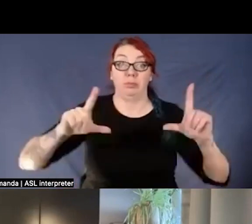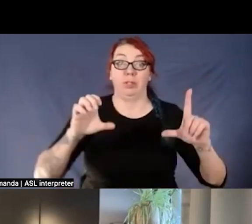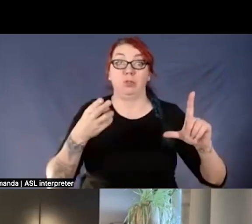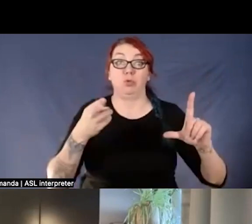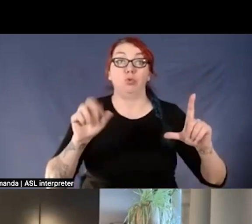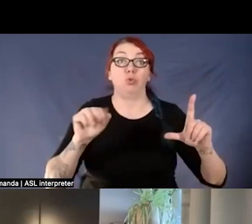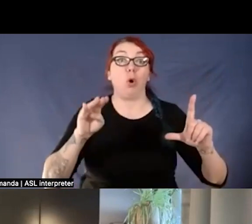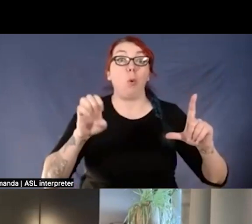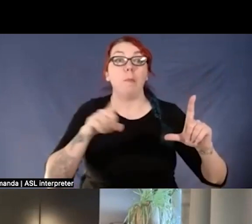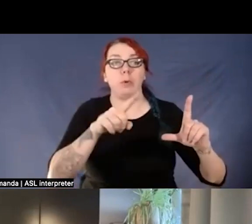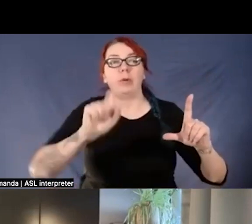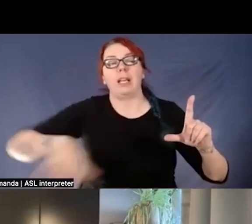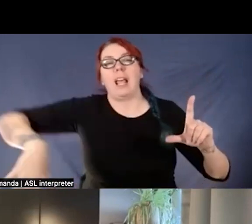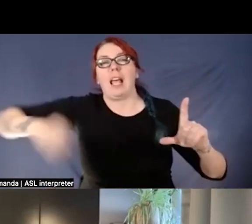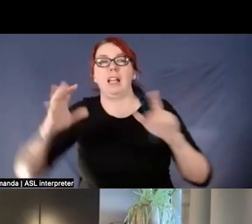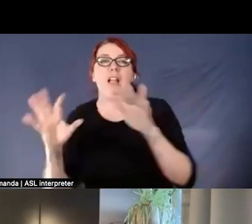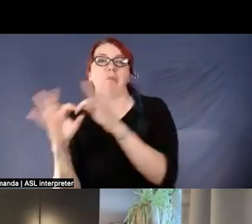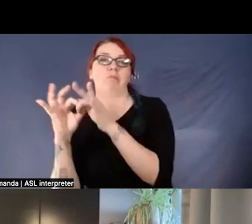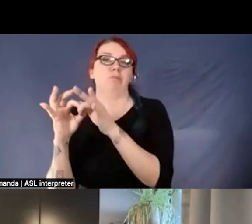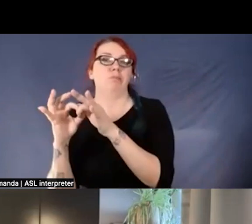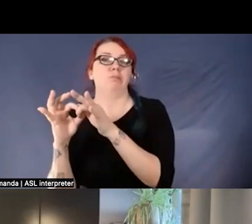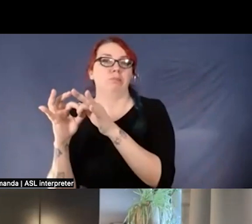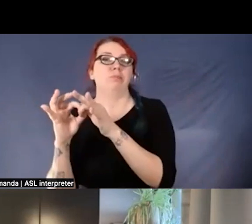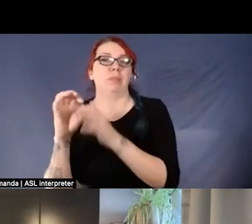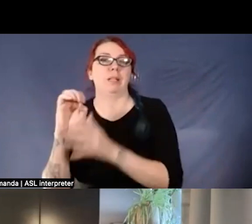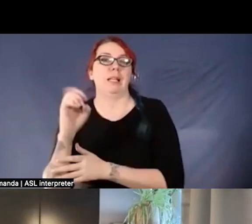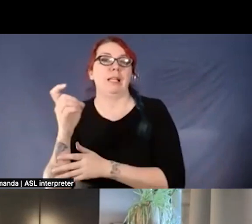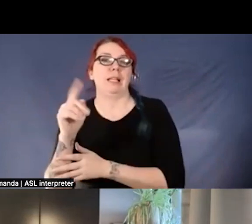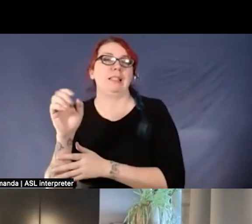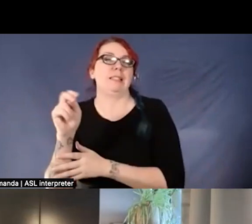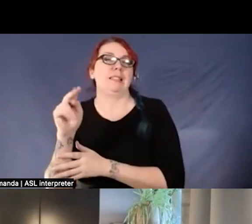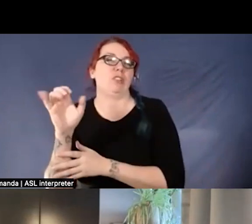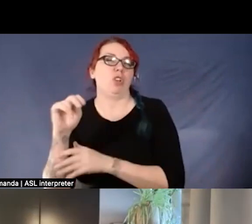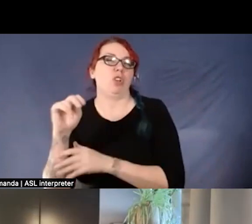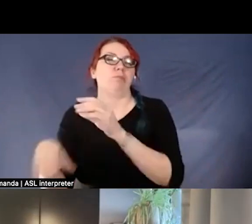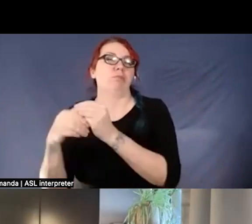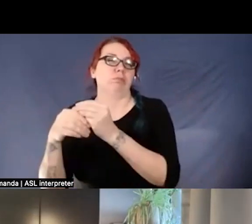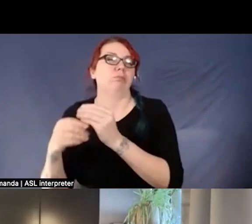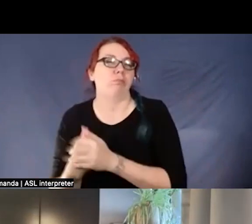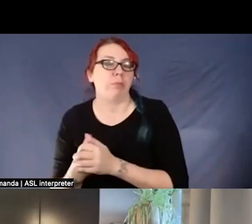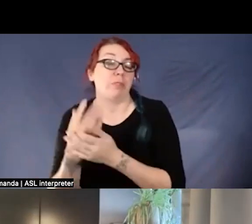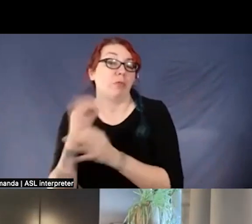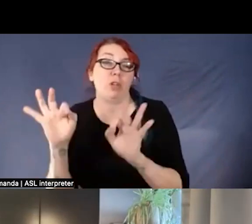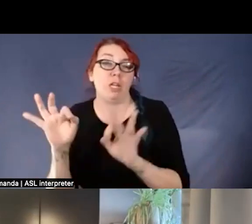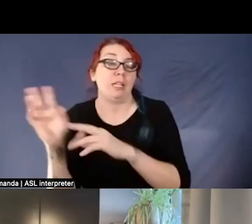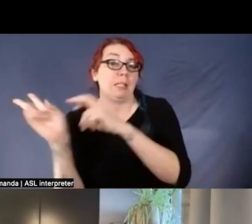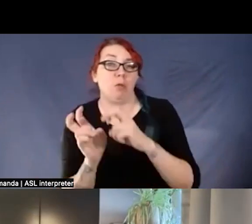this. It's entirely free and downloadable. I use it in Chrome, but you can try it with